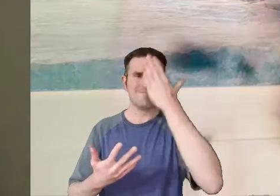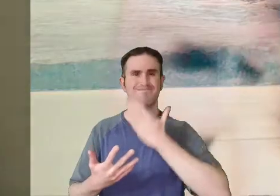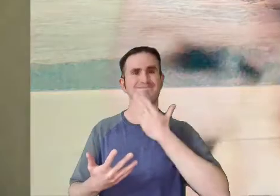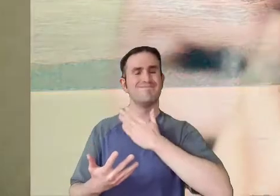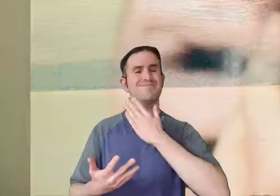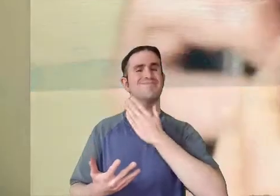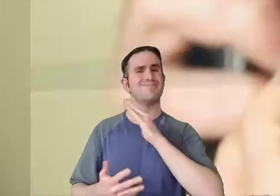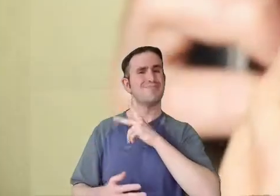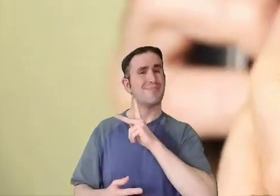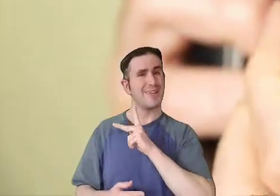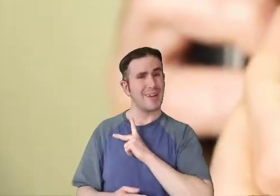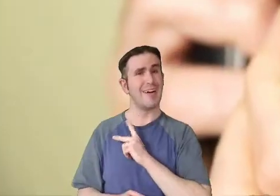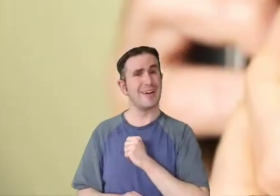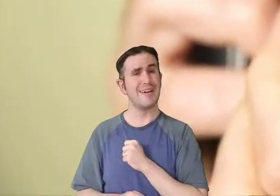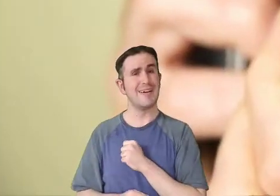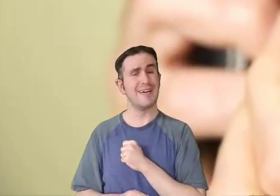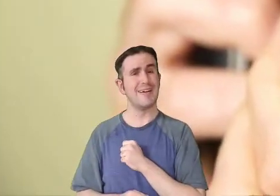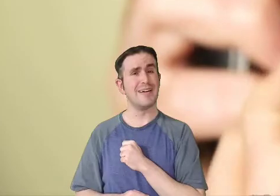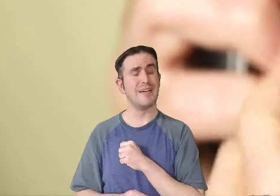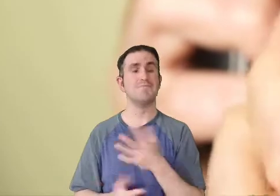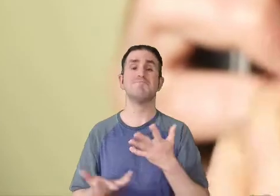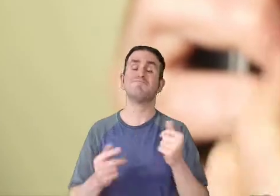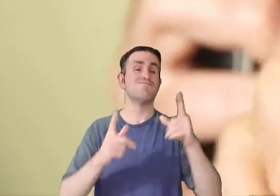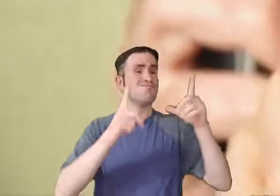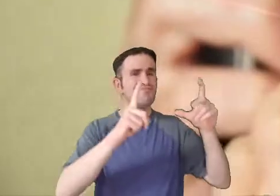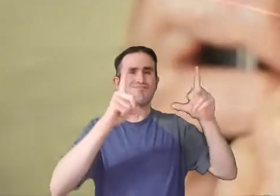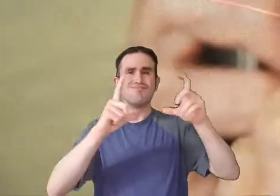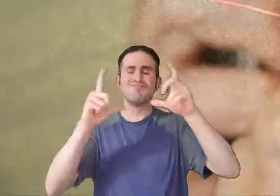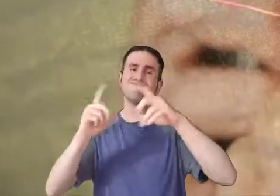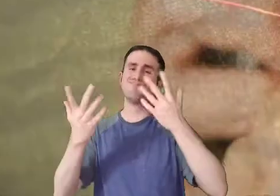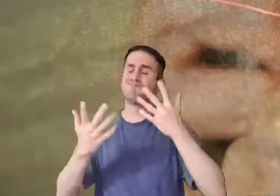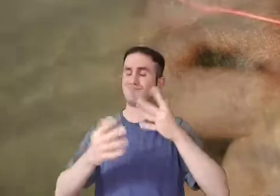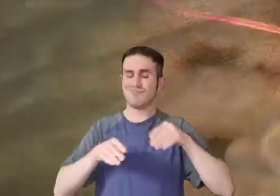Whenever you're creating something, whether it's photo, it could be a fursuit,